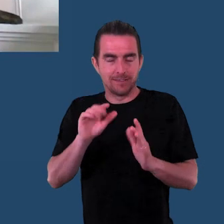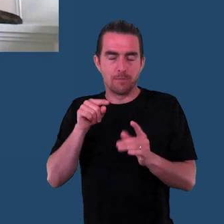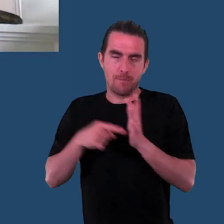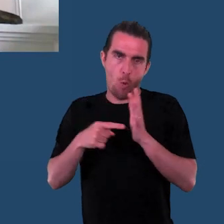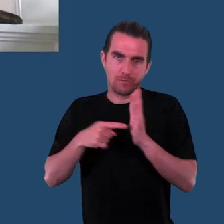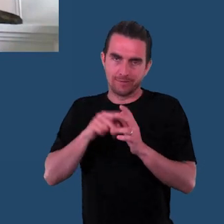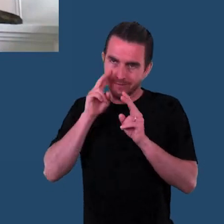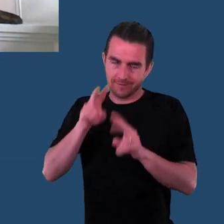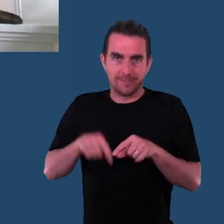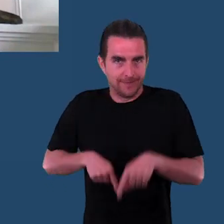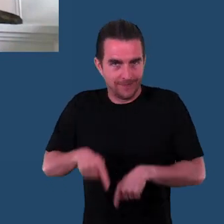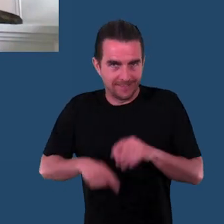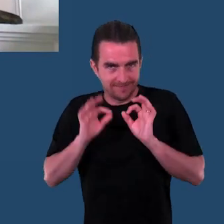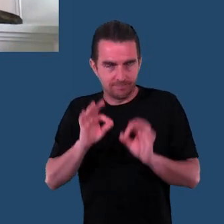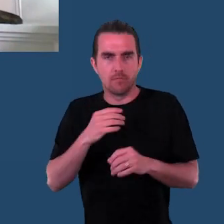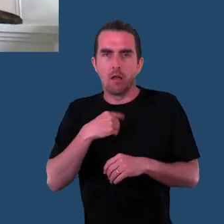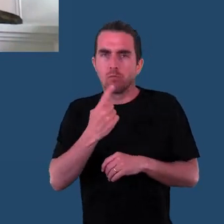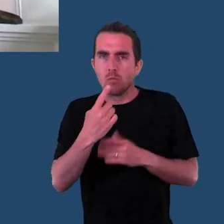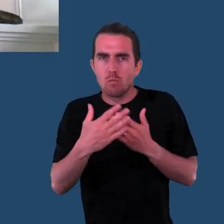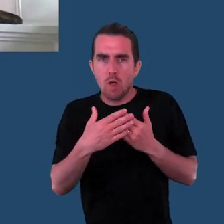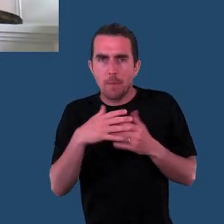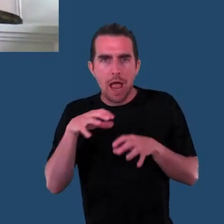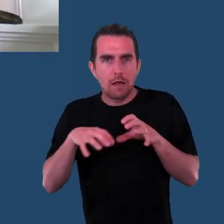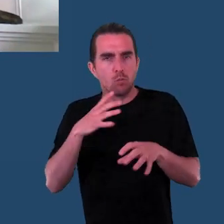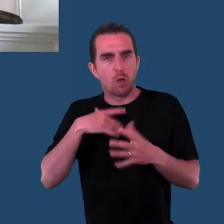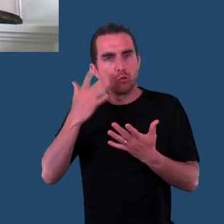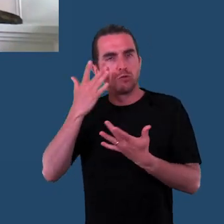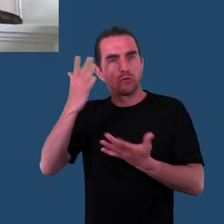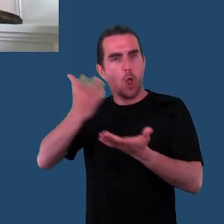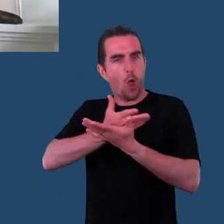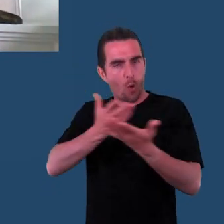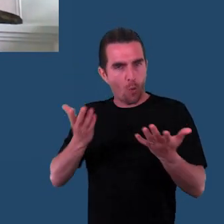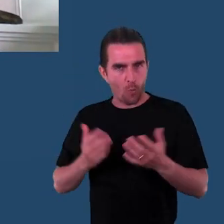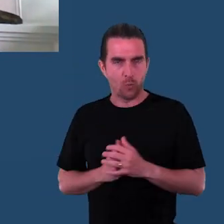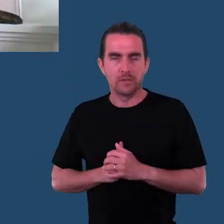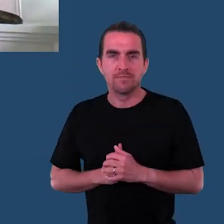Now, there is one more animal that we want to show our viewers.